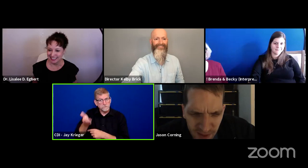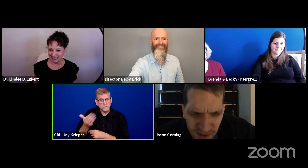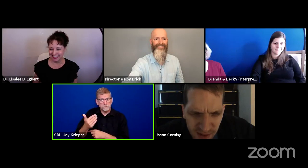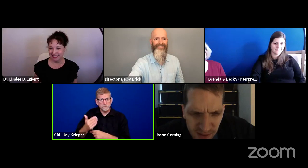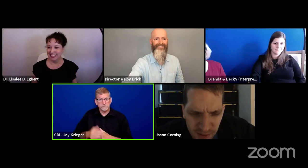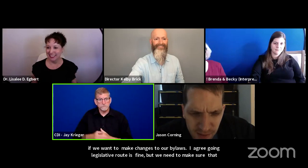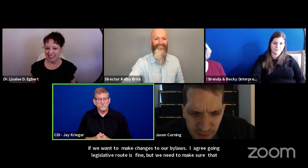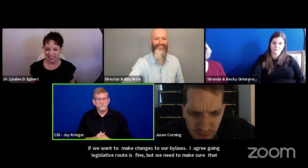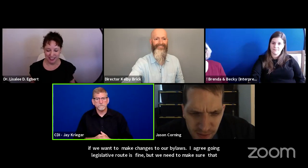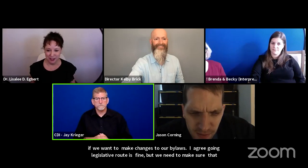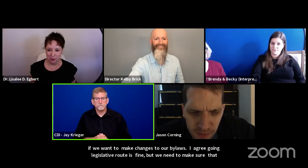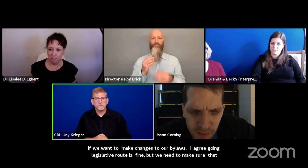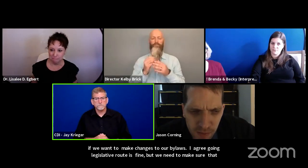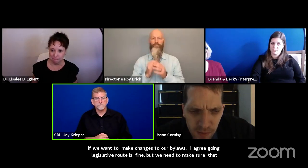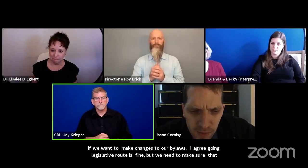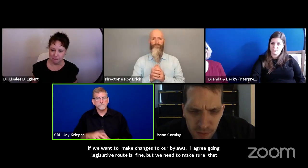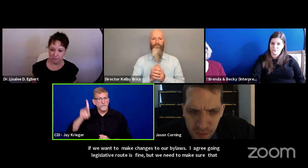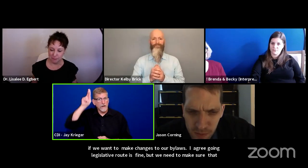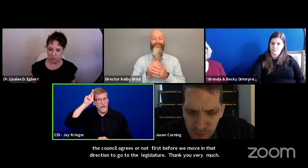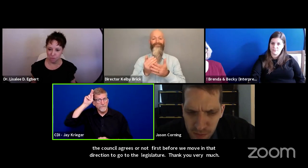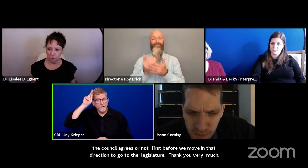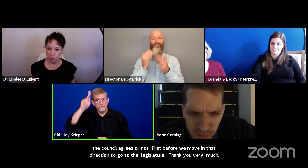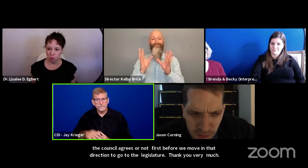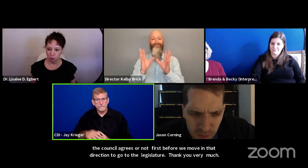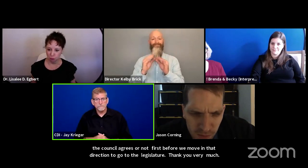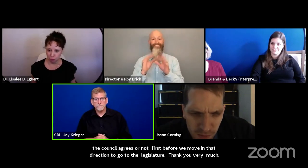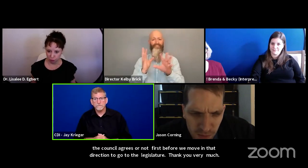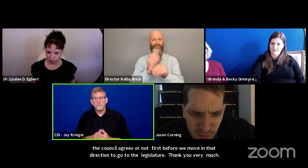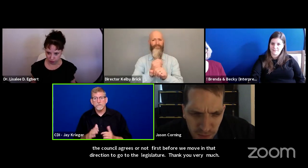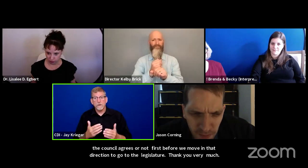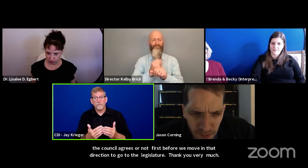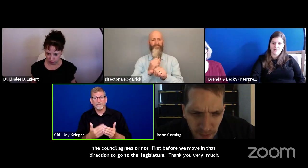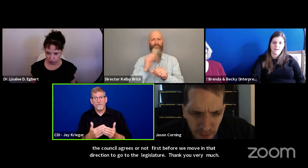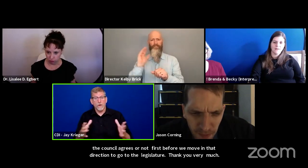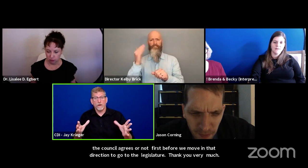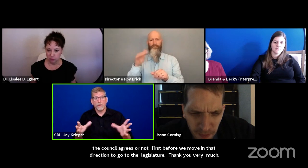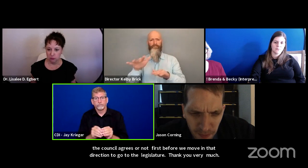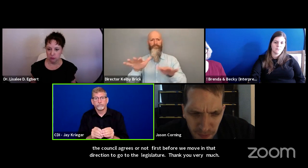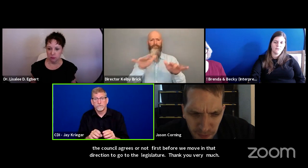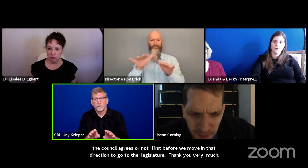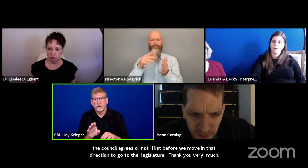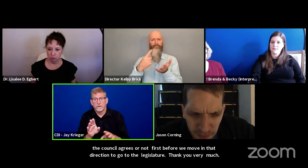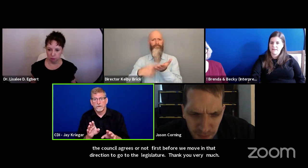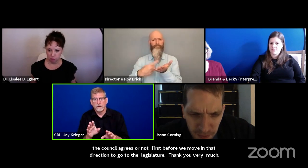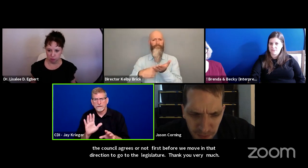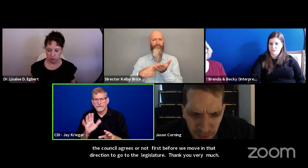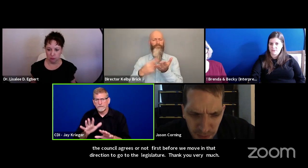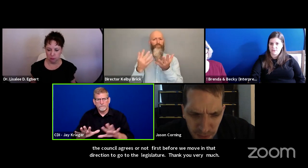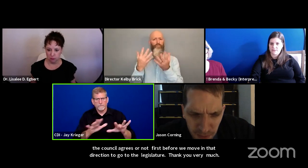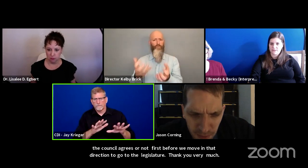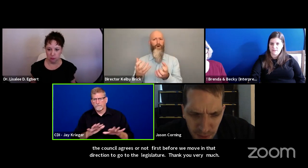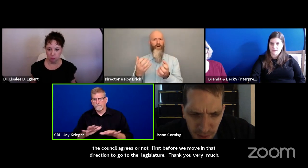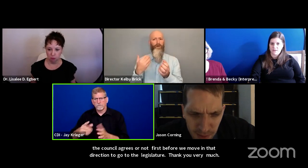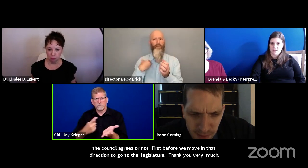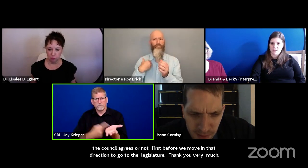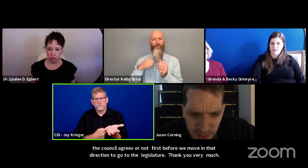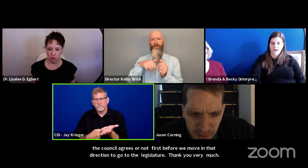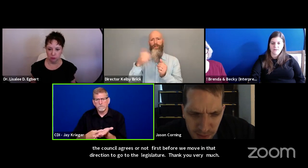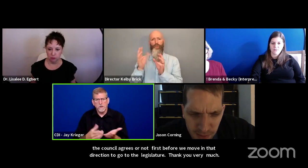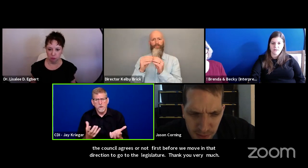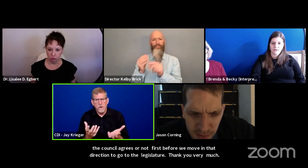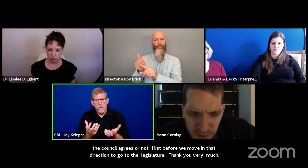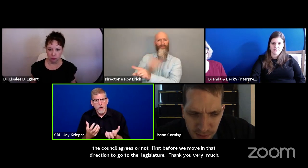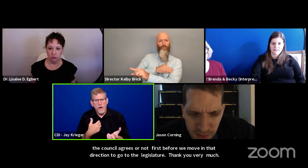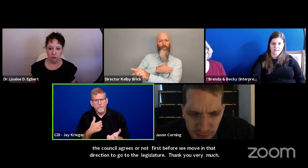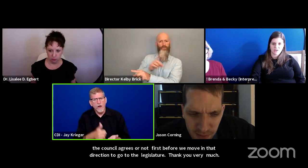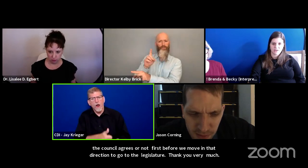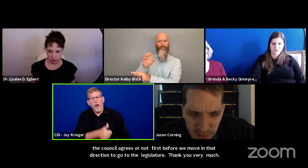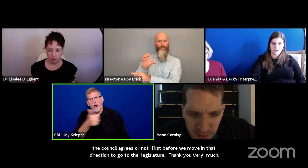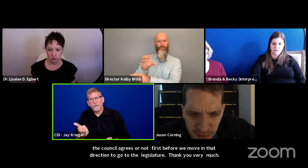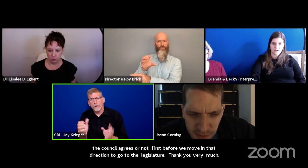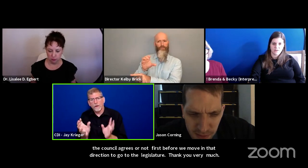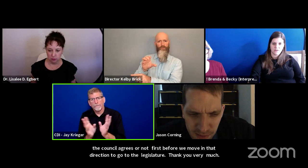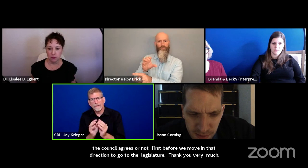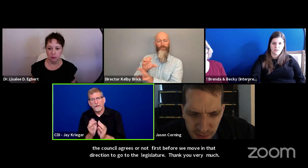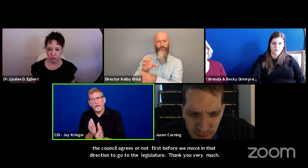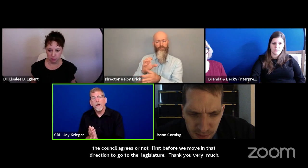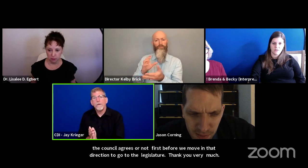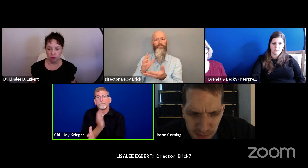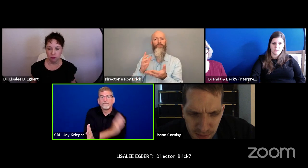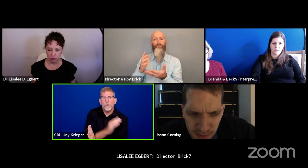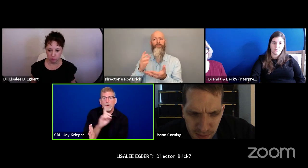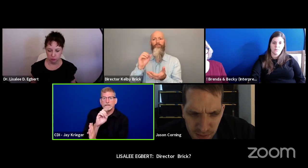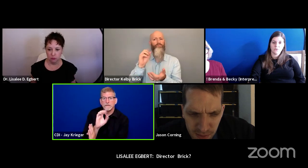Before the meeting comes to a close, I just want to clarify the discussion.